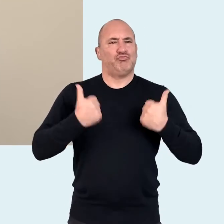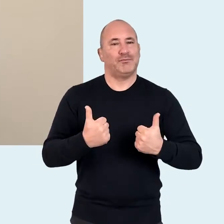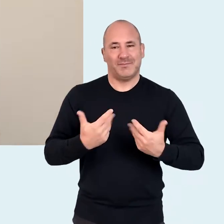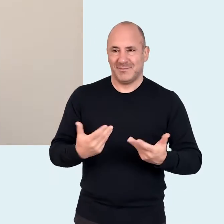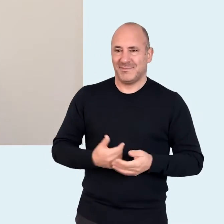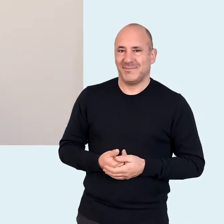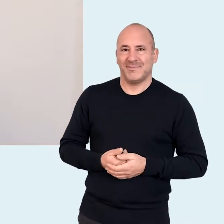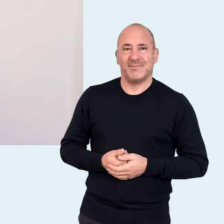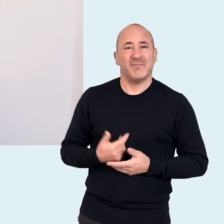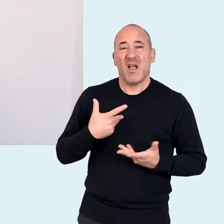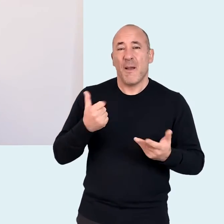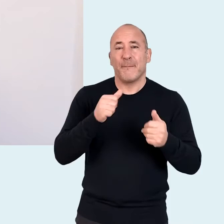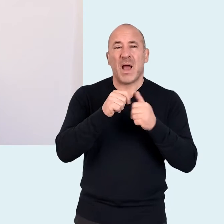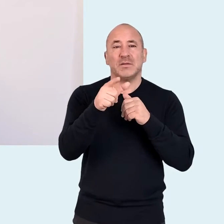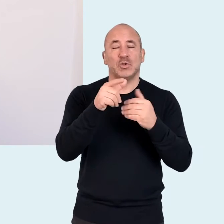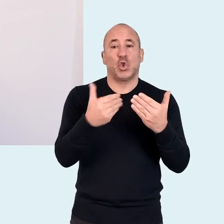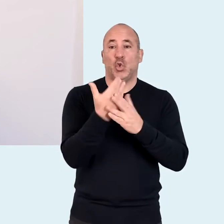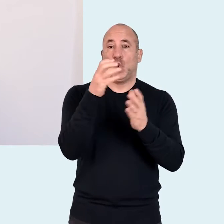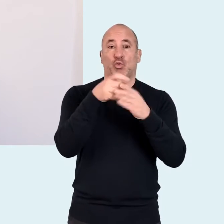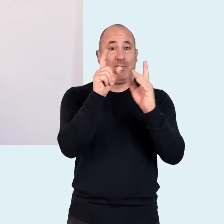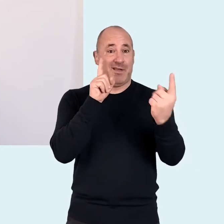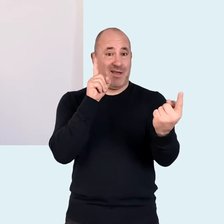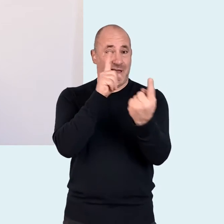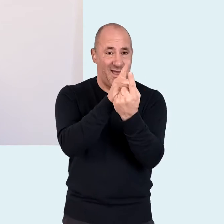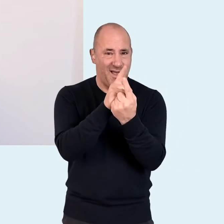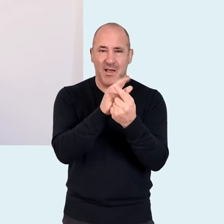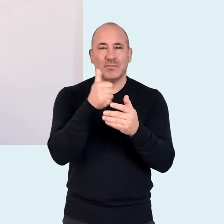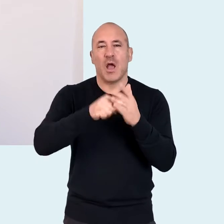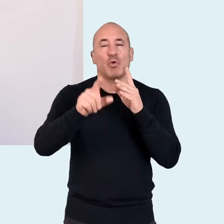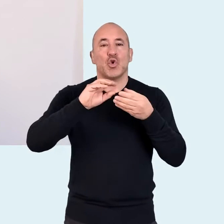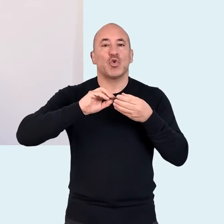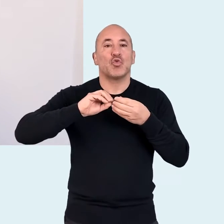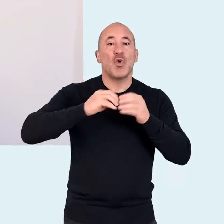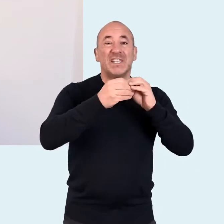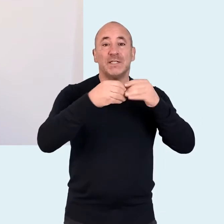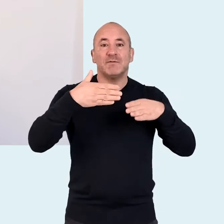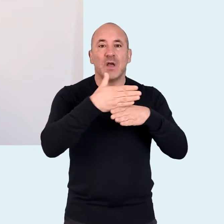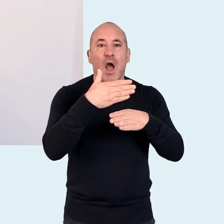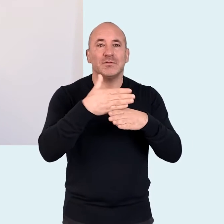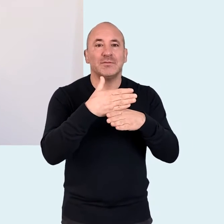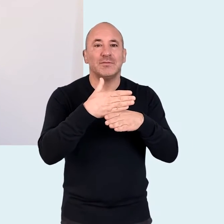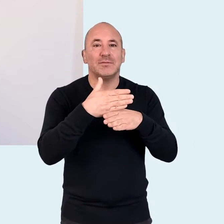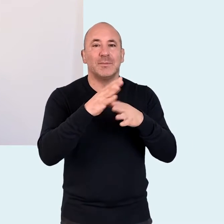I would suggest that when you meet a new group, start with creative tasks first, and then